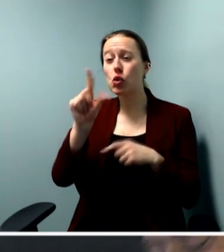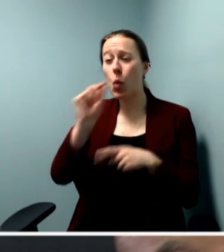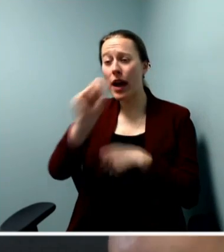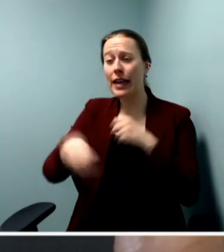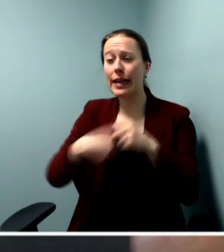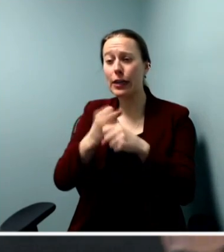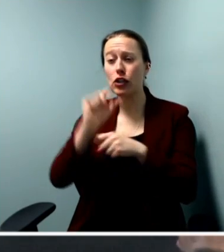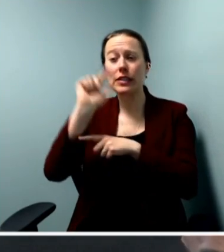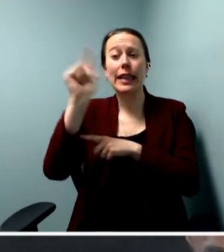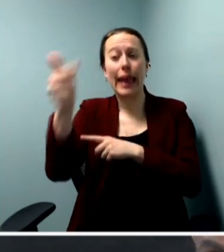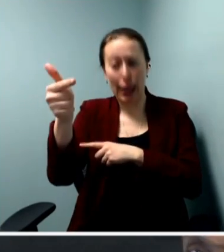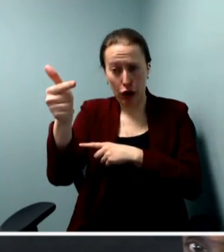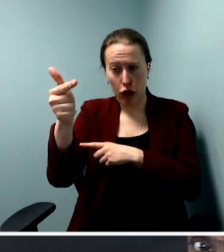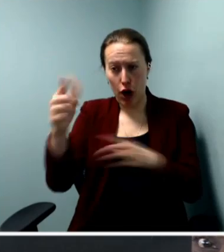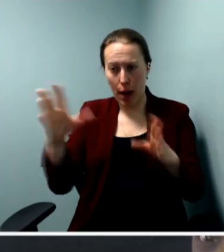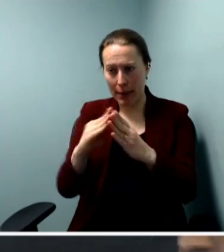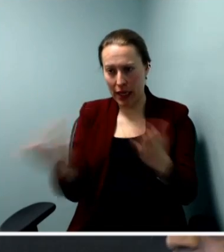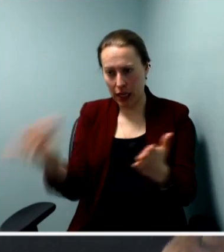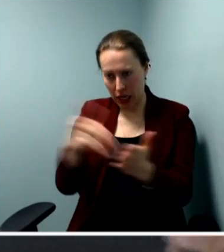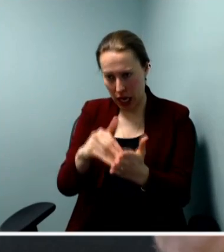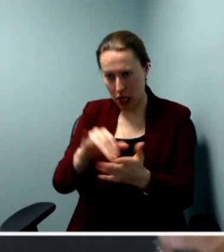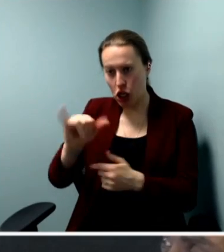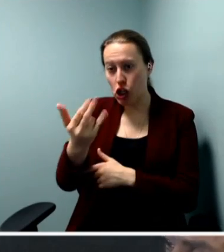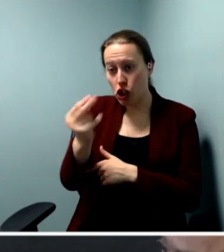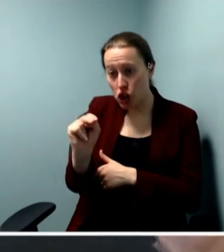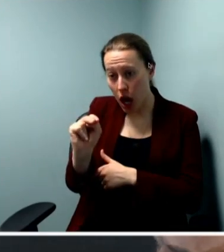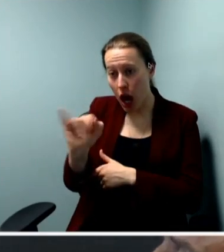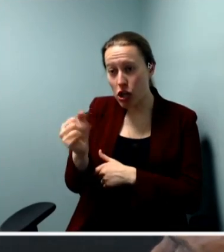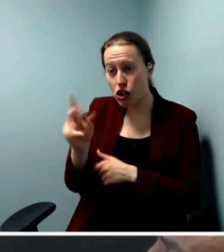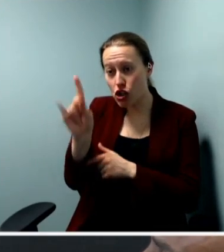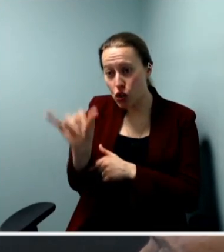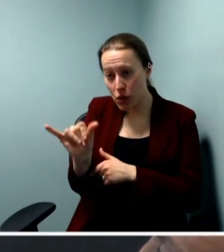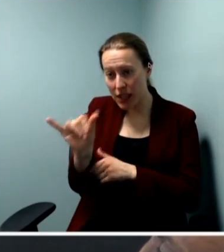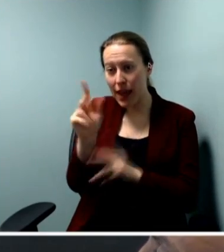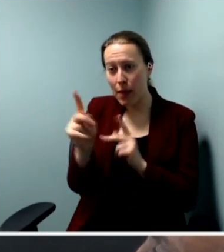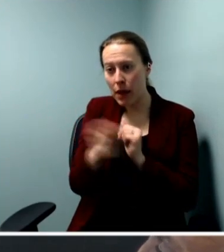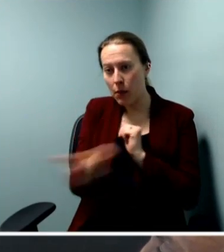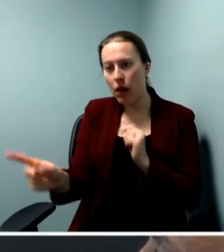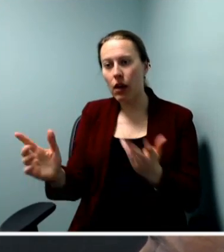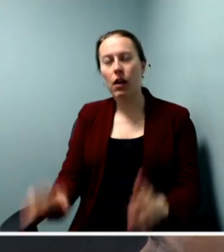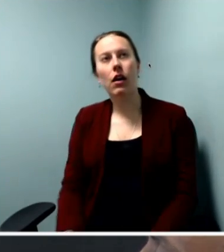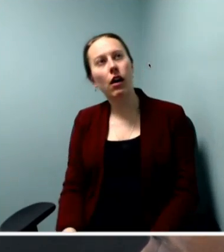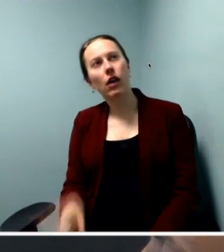where John and Judy and Ruth, and folks like that have to say that we had the same conversation 20 years ago.